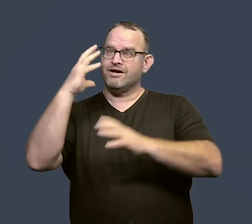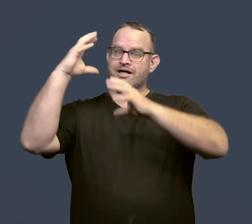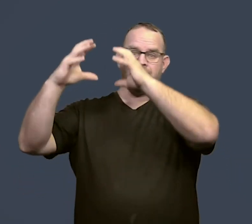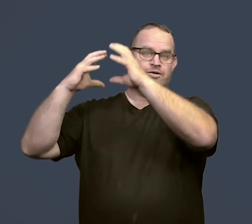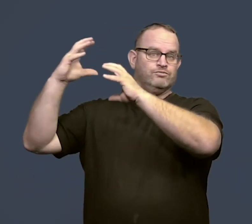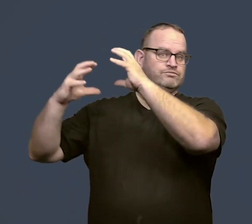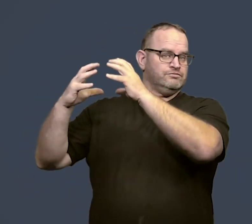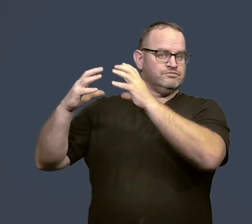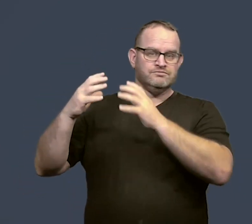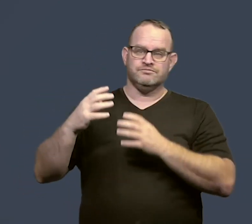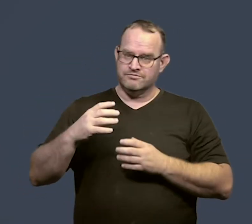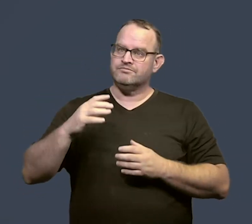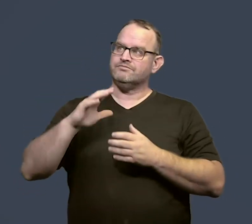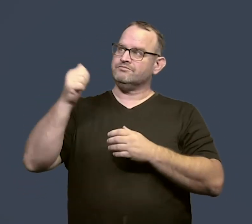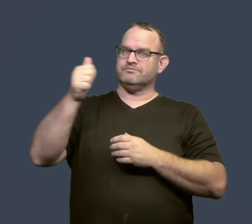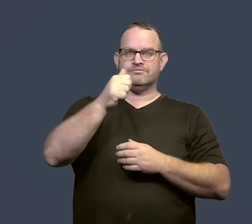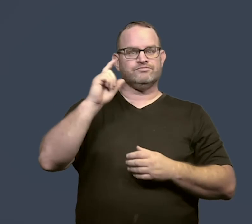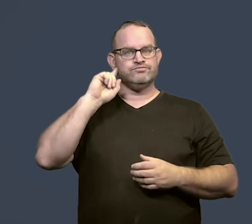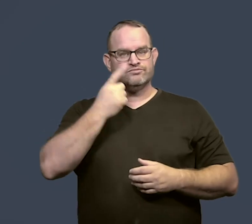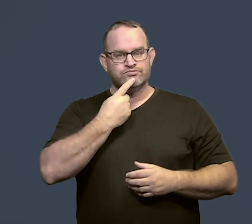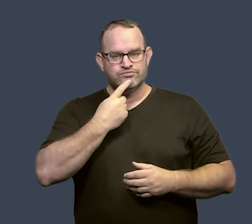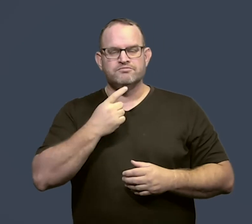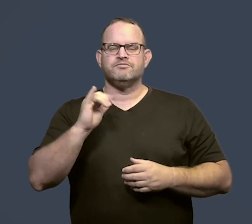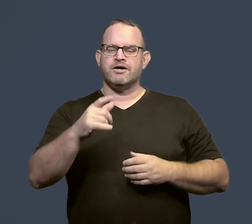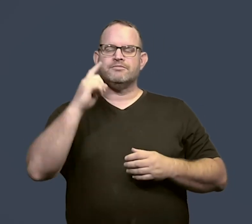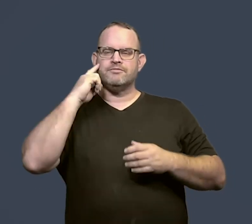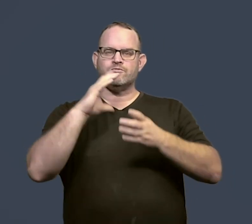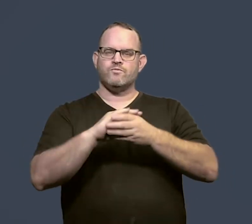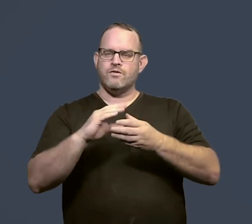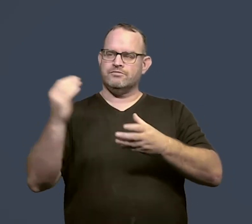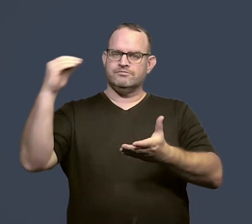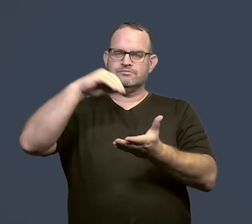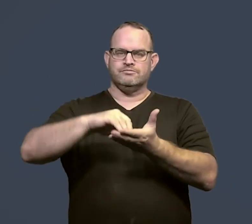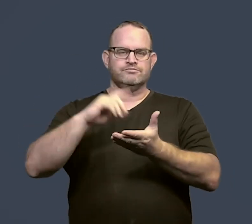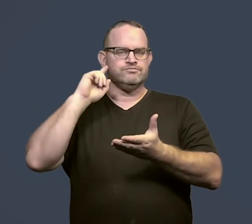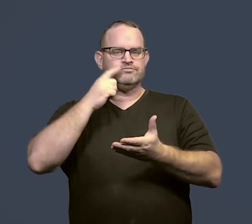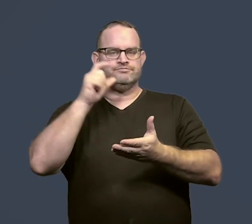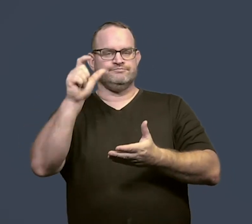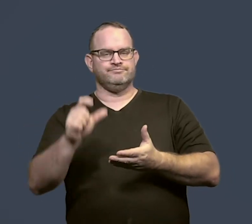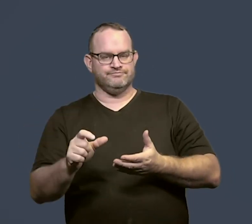A story with a deaf character is important for the sense of DEAF-SAME.